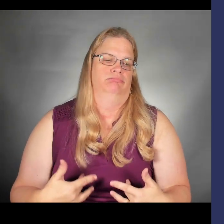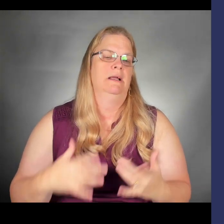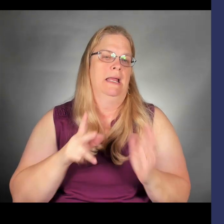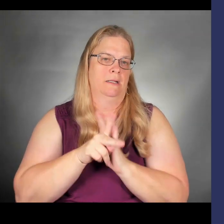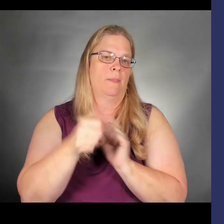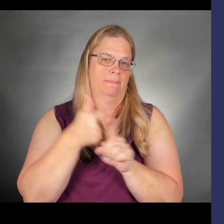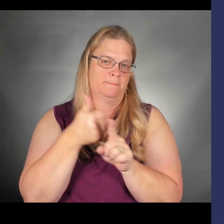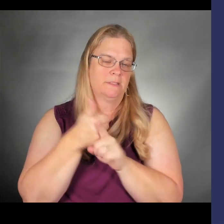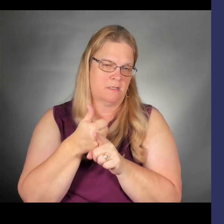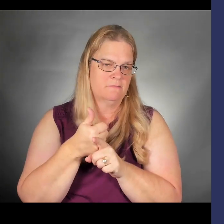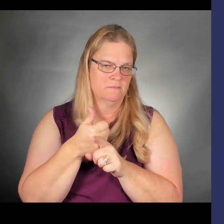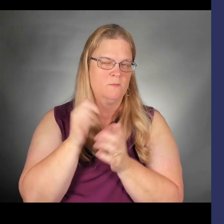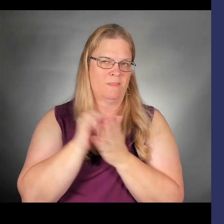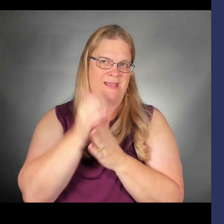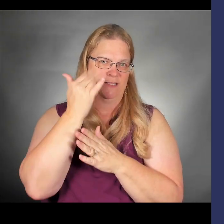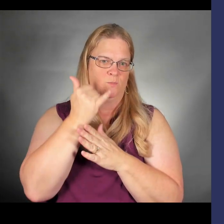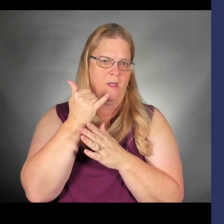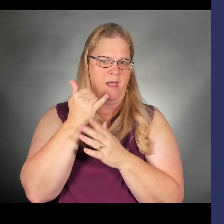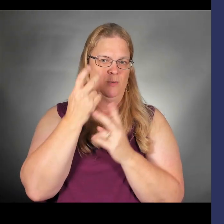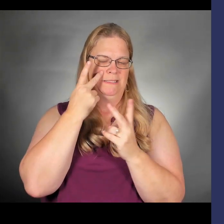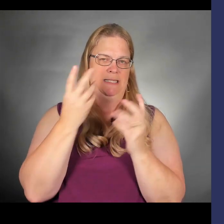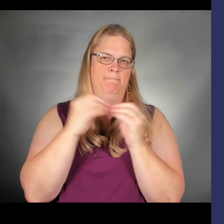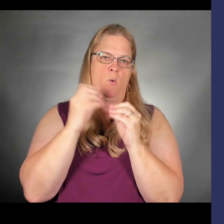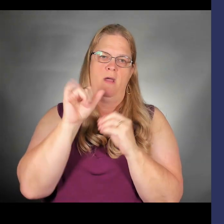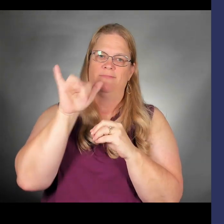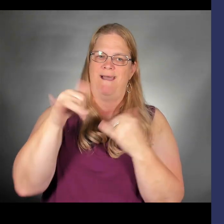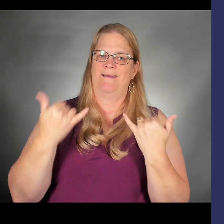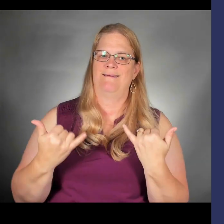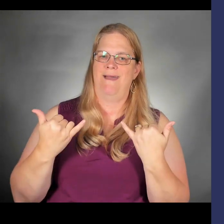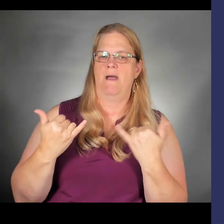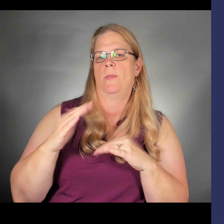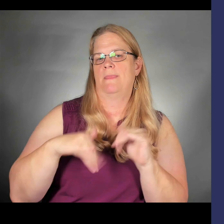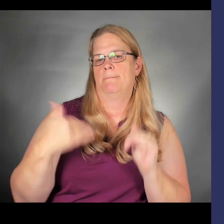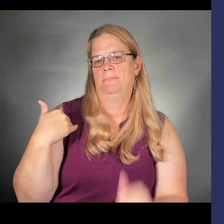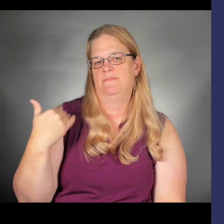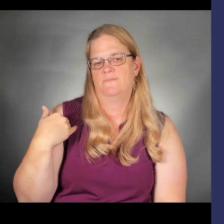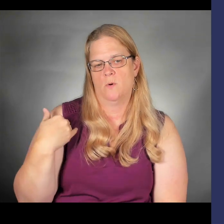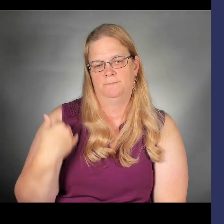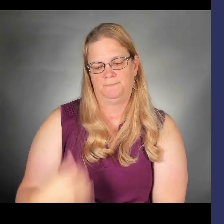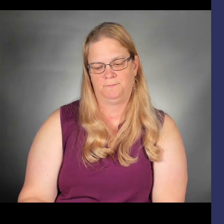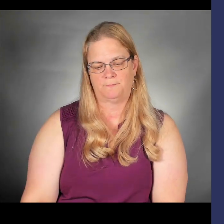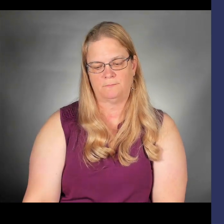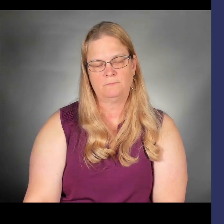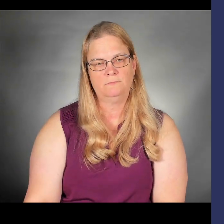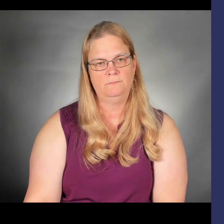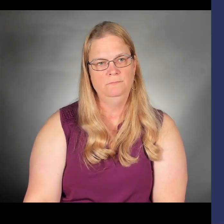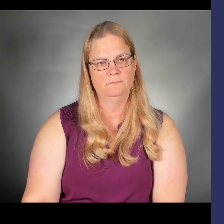That constant exposure can lead to depression and thoughts of suicide. We are seeing more of that now than we have previously.